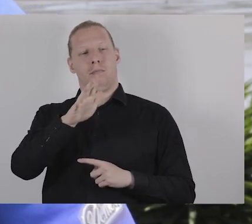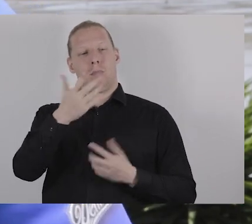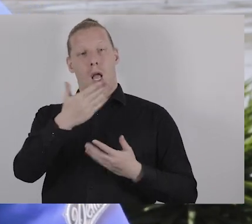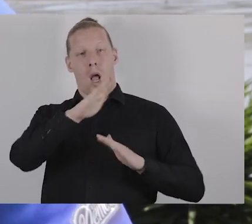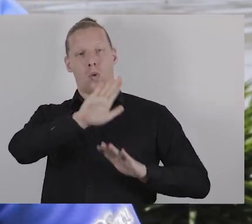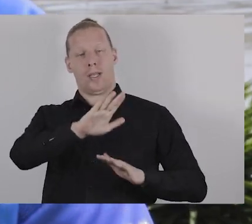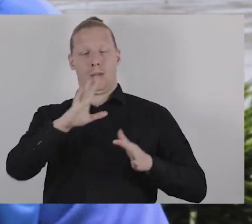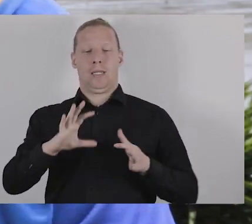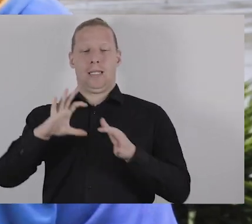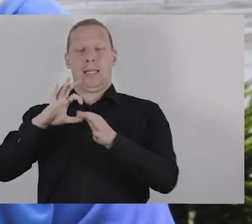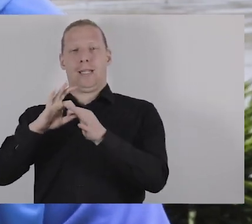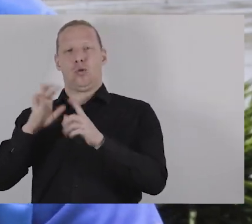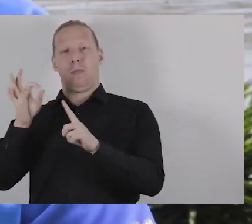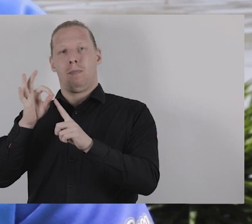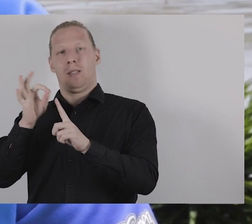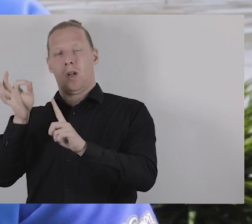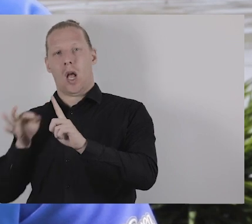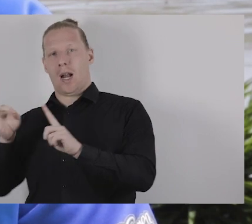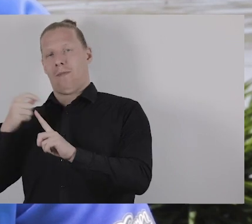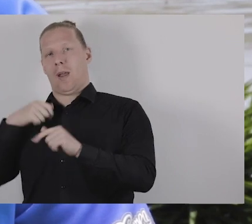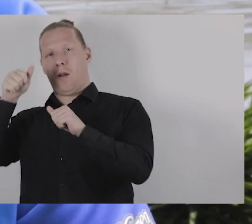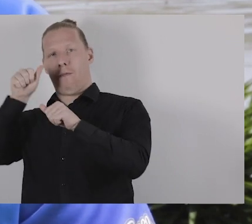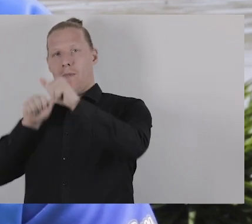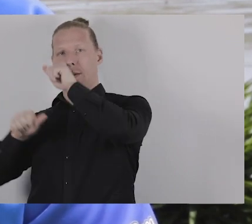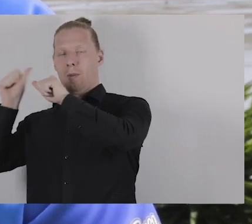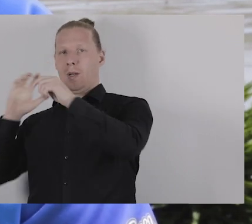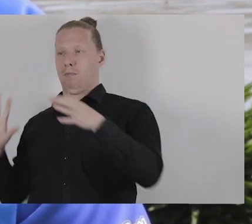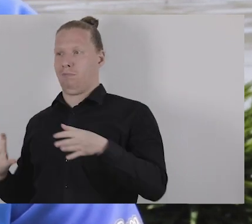the homelands of our ancestors.